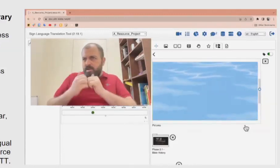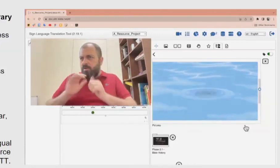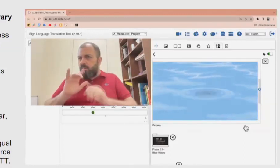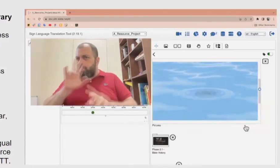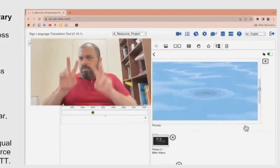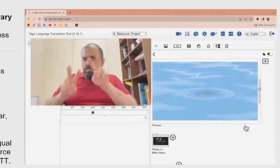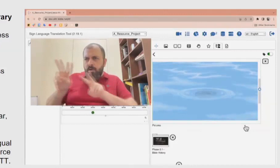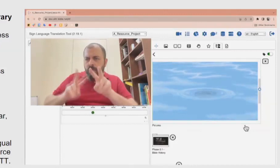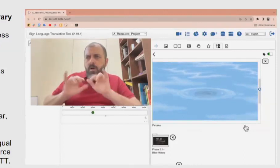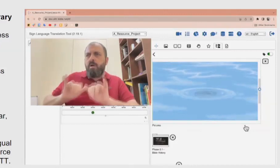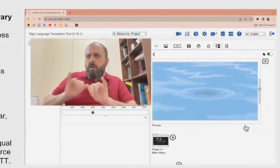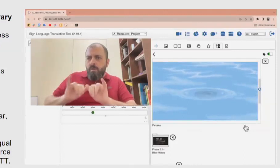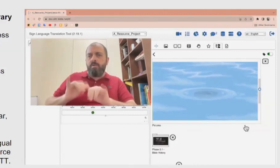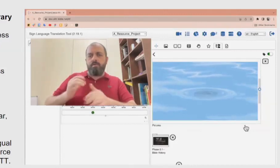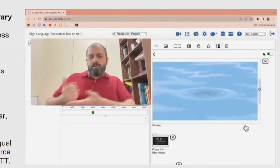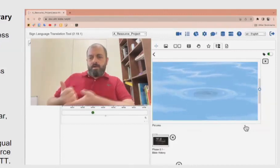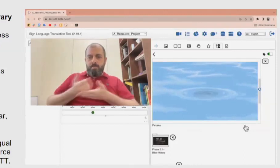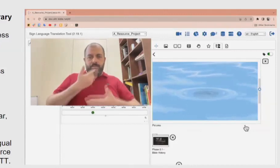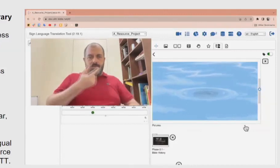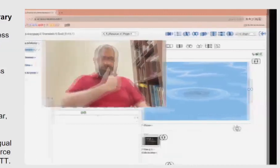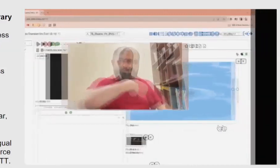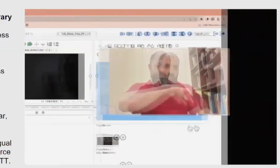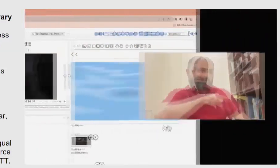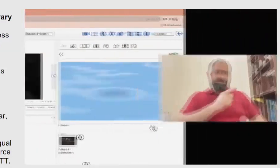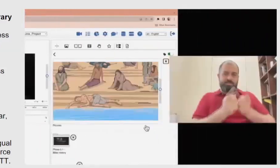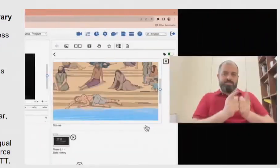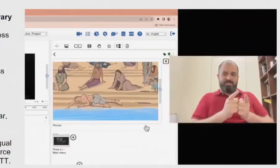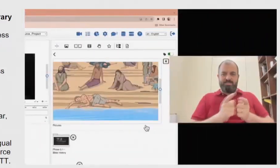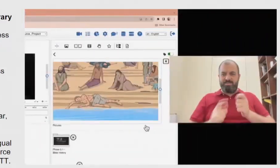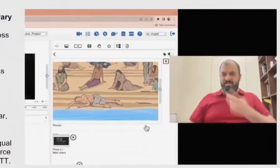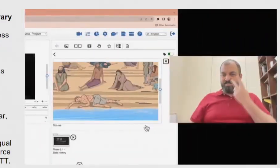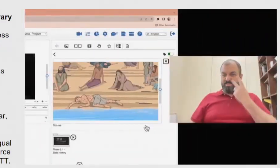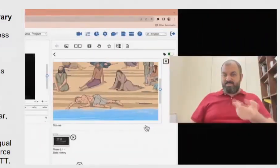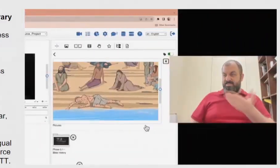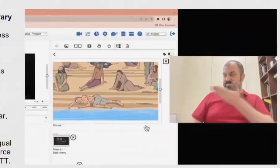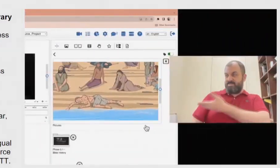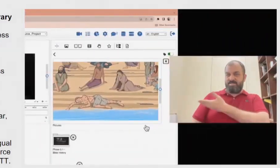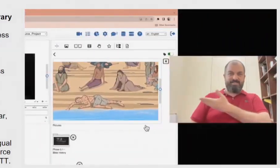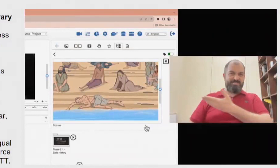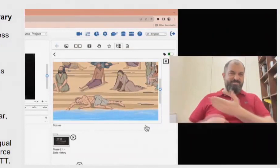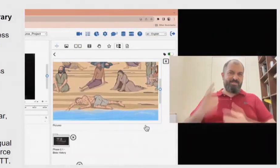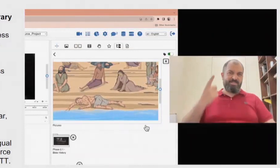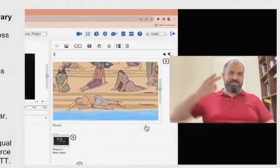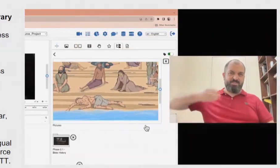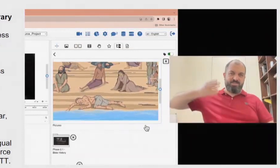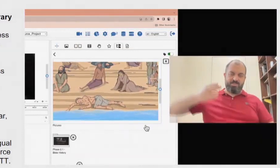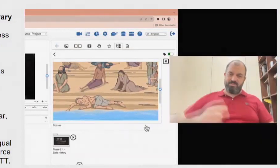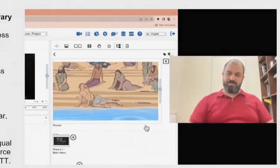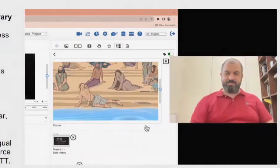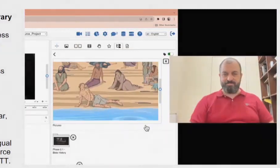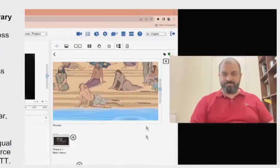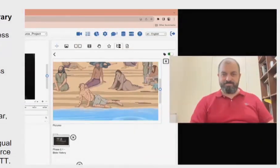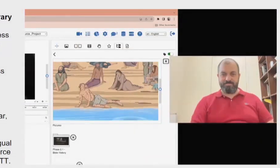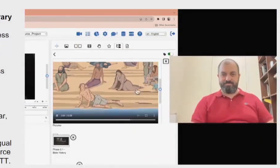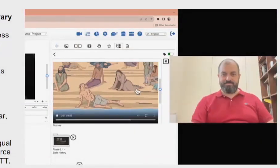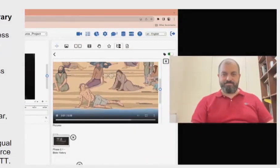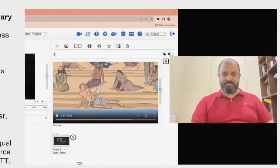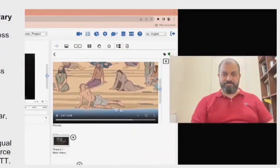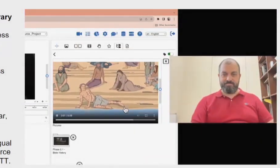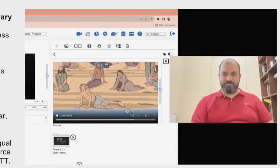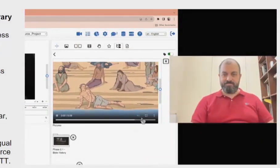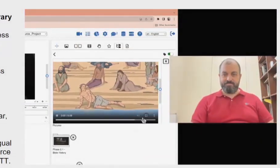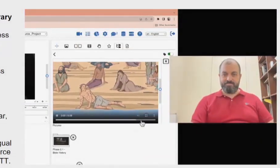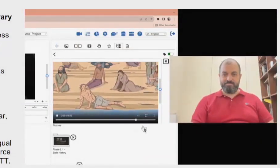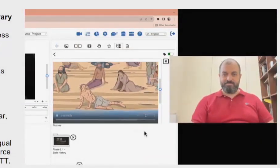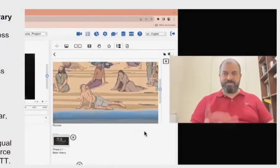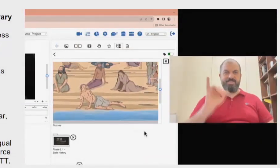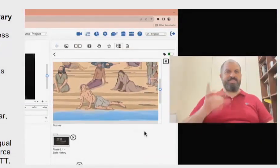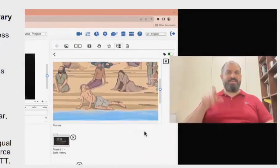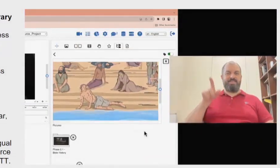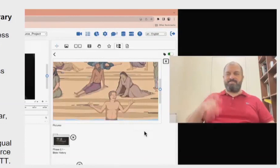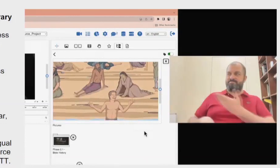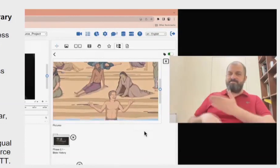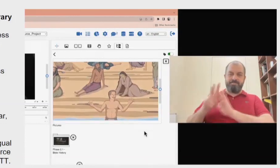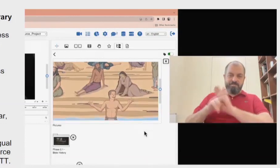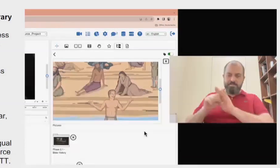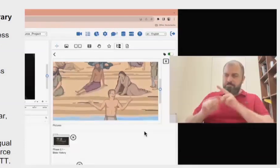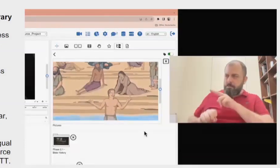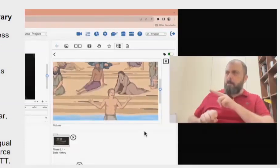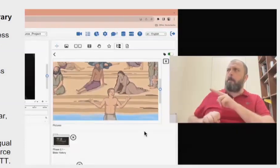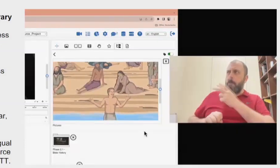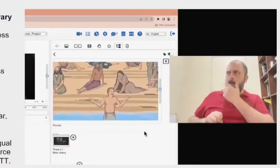And learn more about visual information that will help the quality of their translation be better. You can see in this example this one is about Bible history.